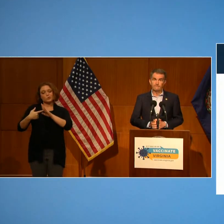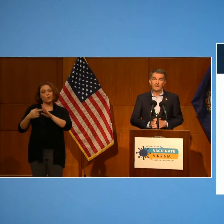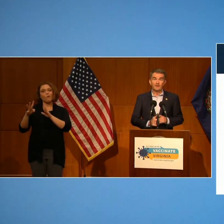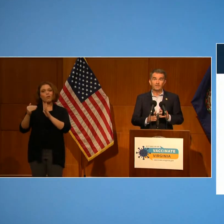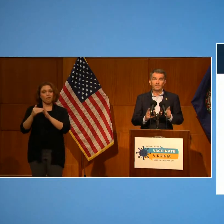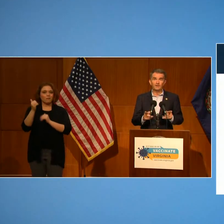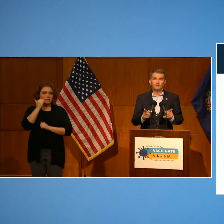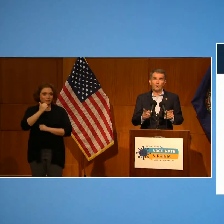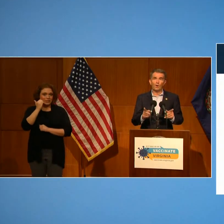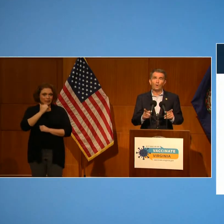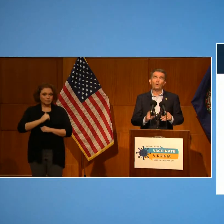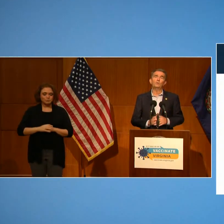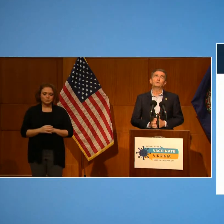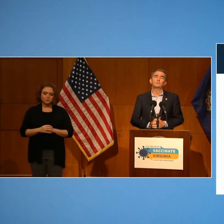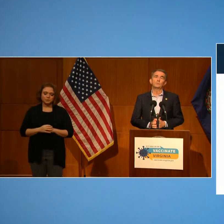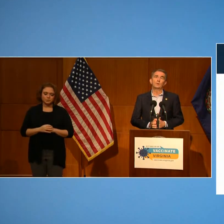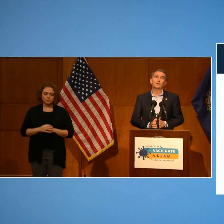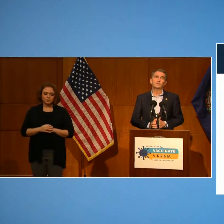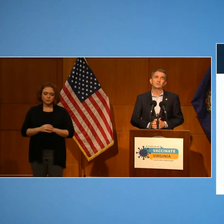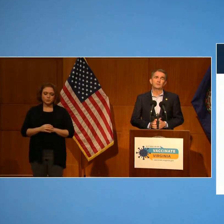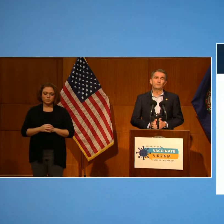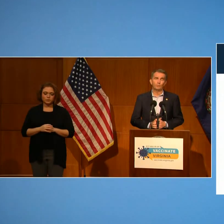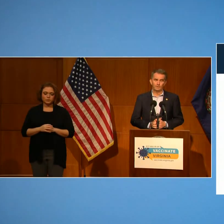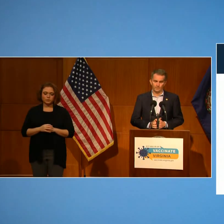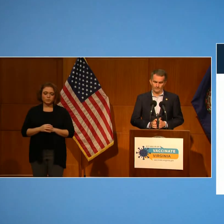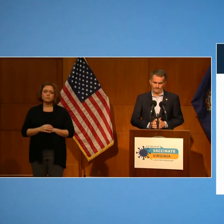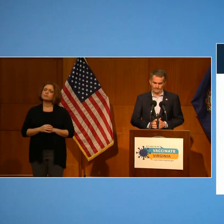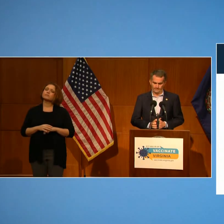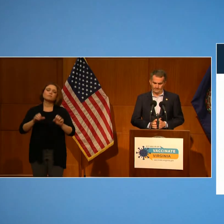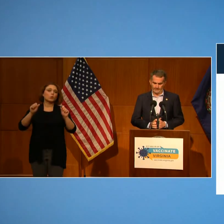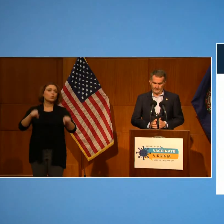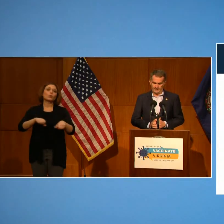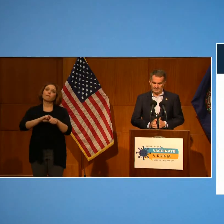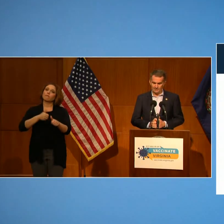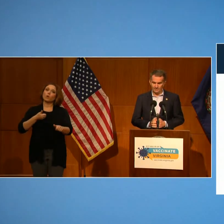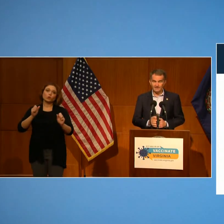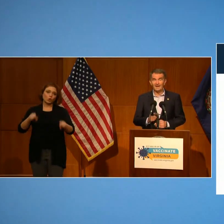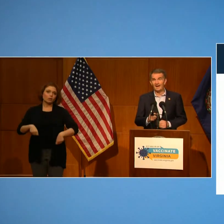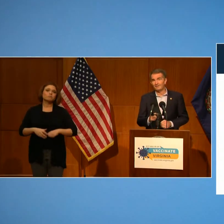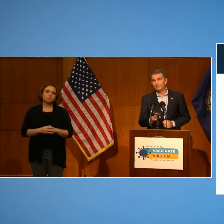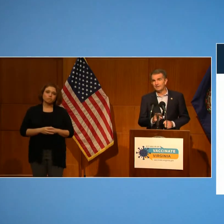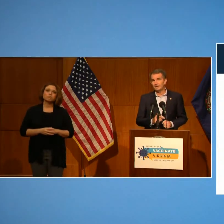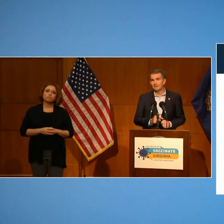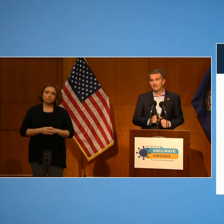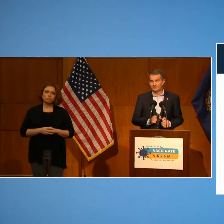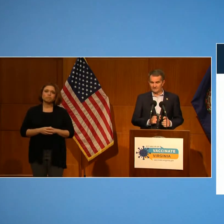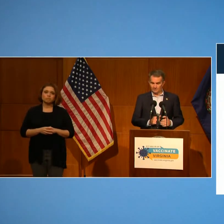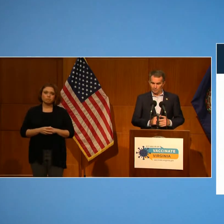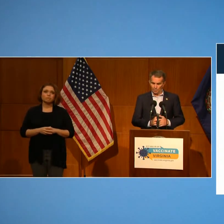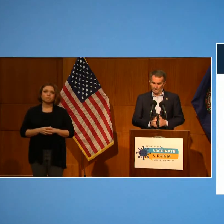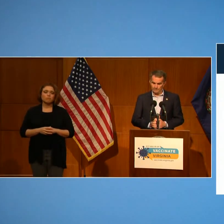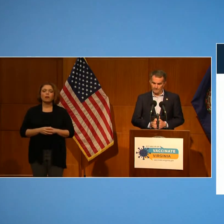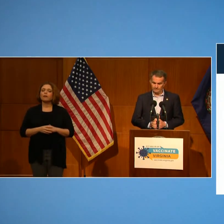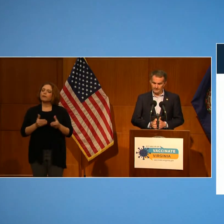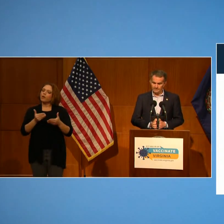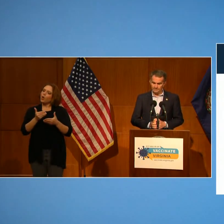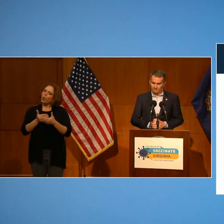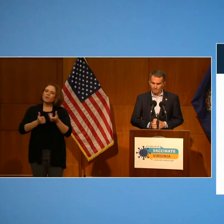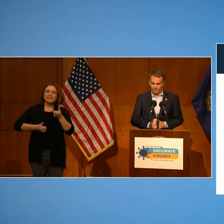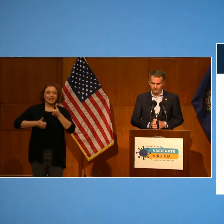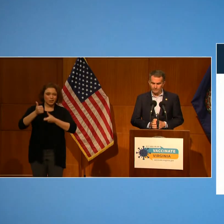CASES A DAY JUST A FEW WEEKS